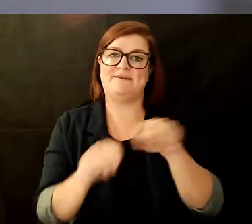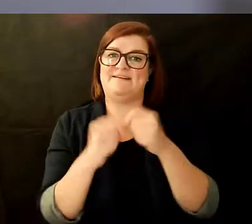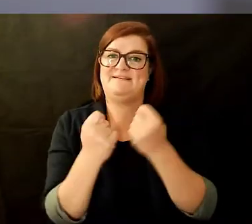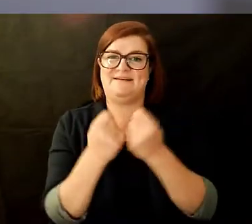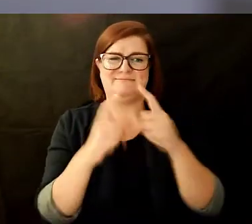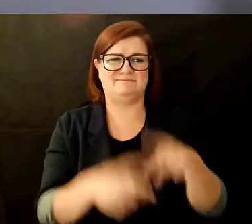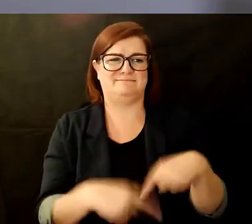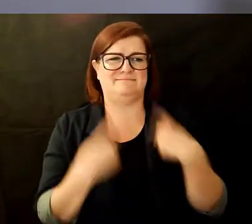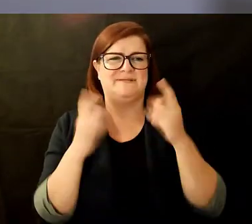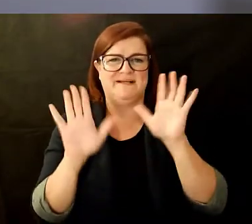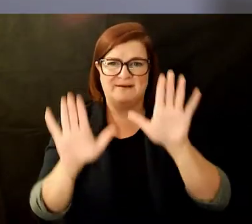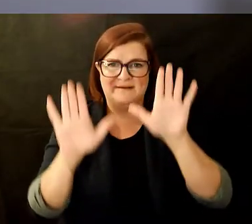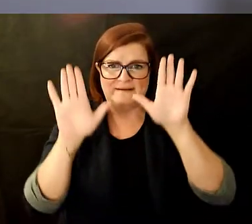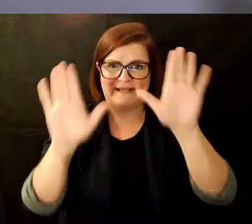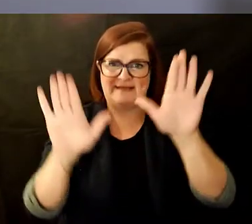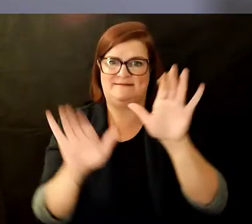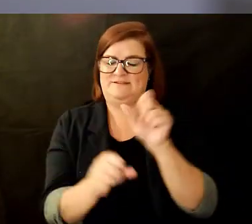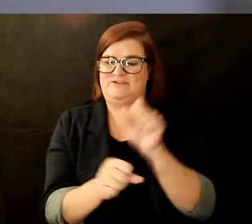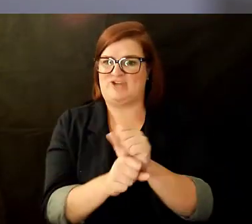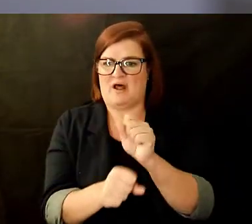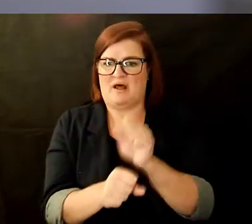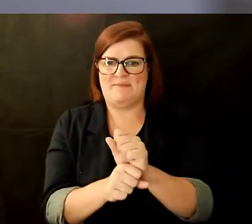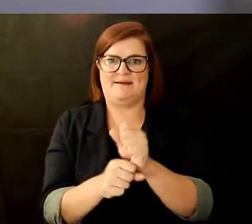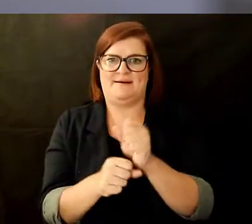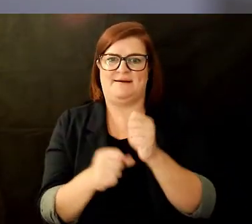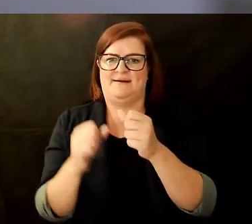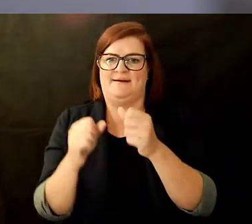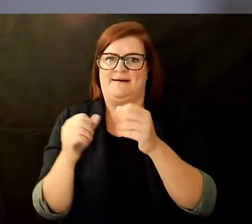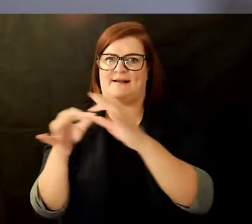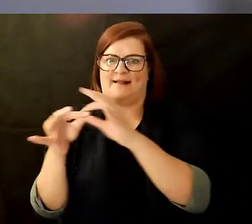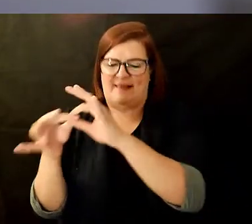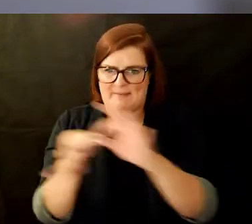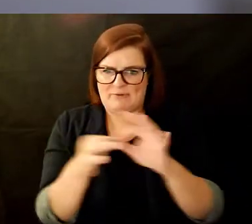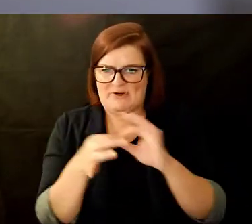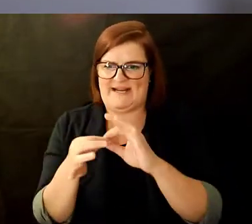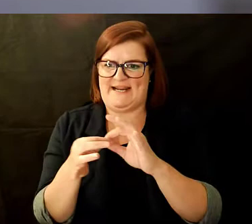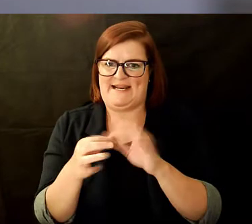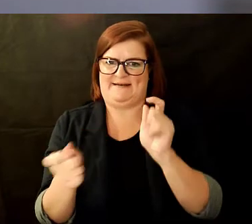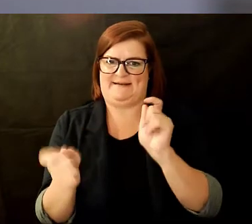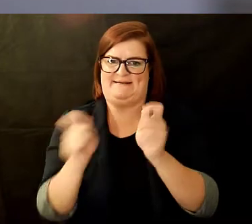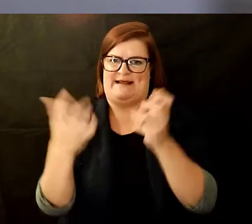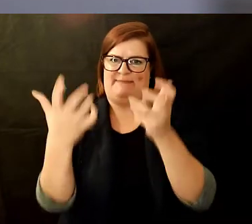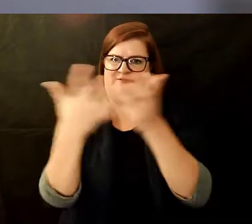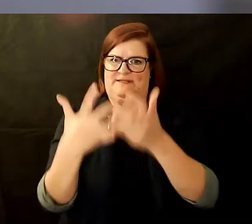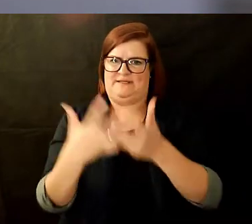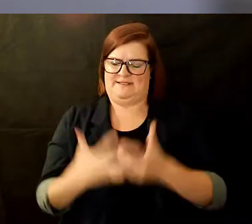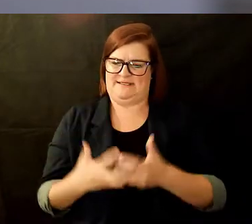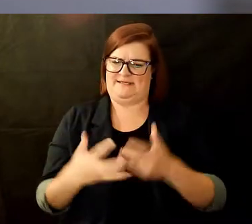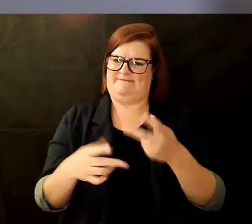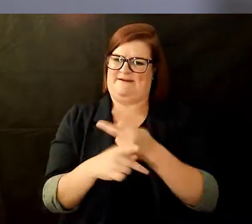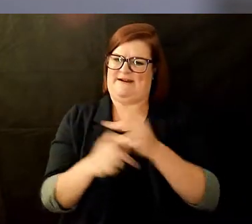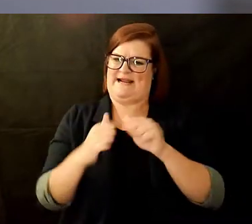The pharmacy team has done an amazing job collaborating, adapting, figuring this out.